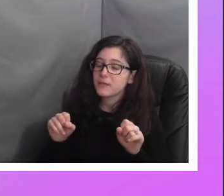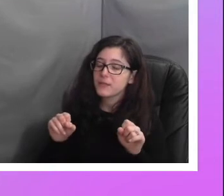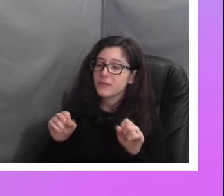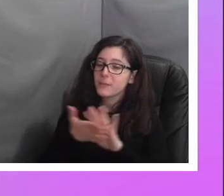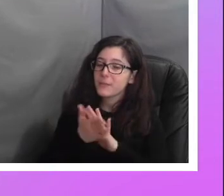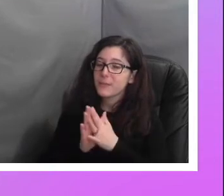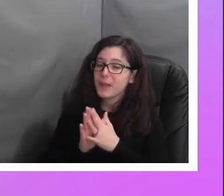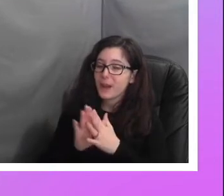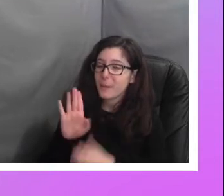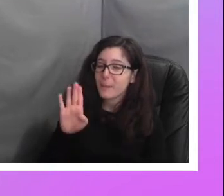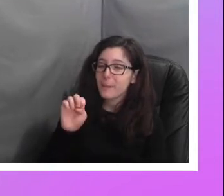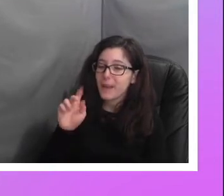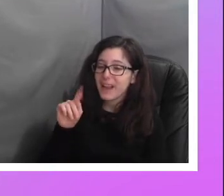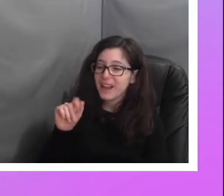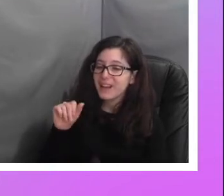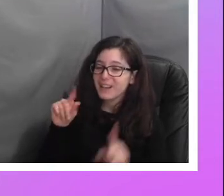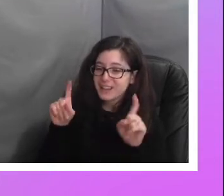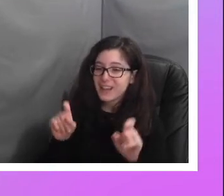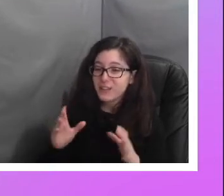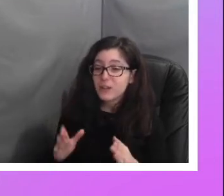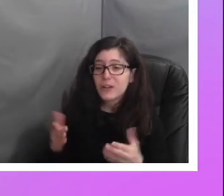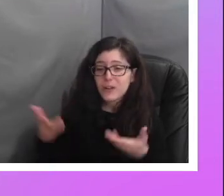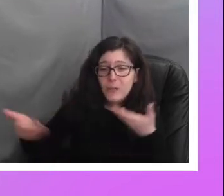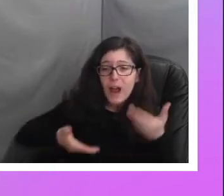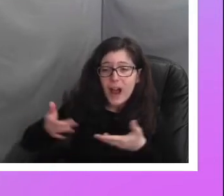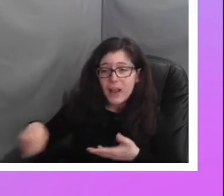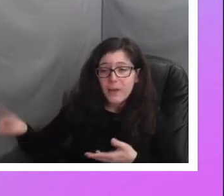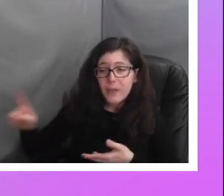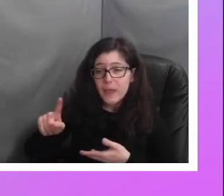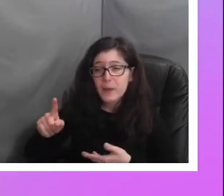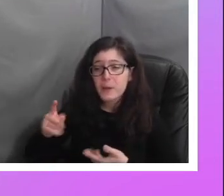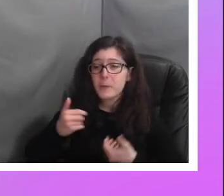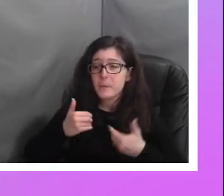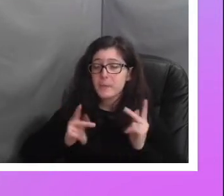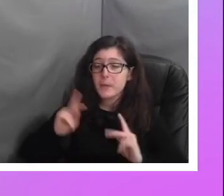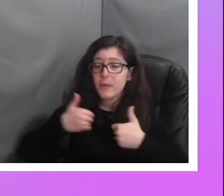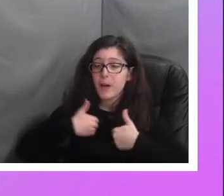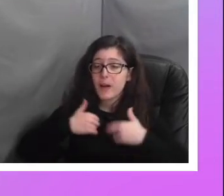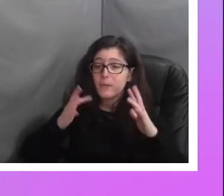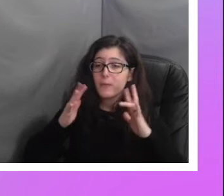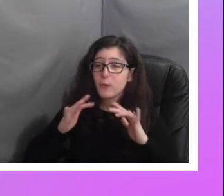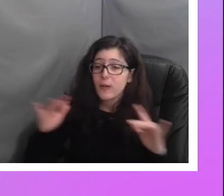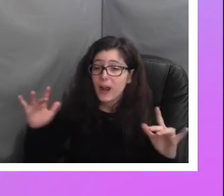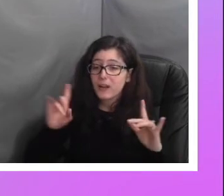make sure there are people with a variety of disabilities in your beta testing group